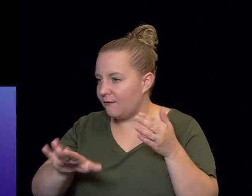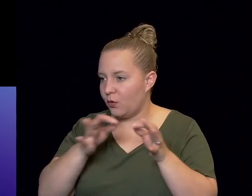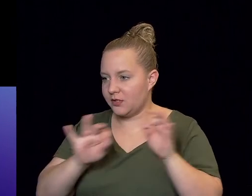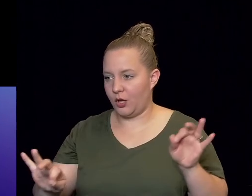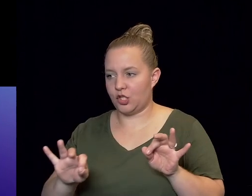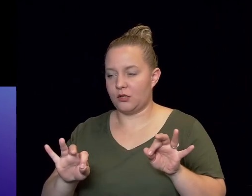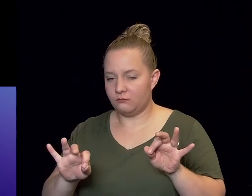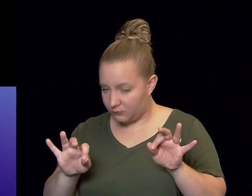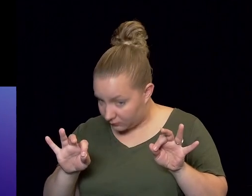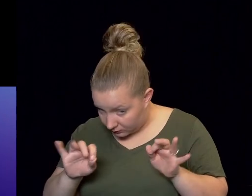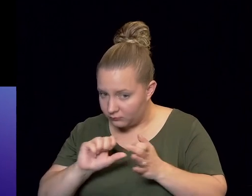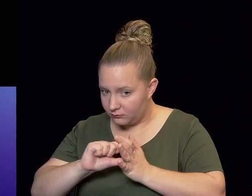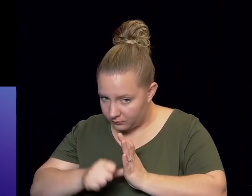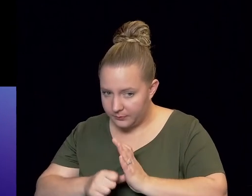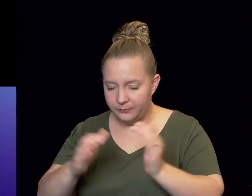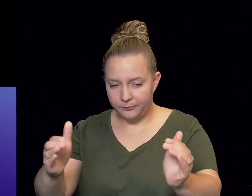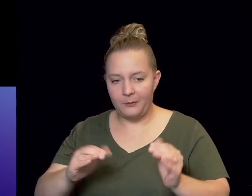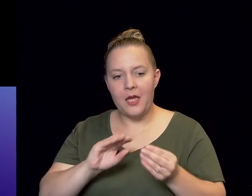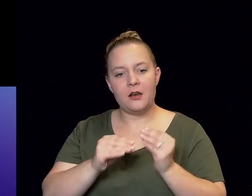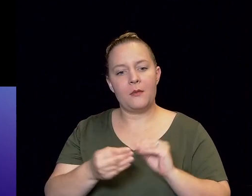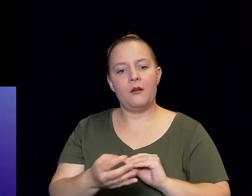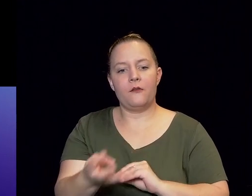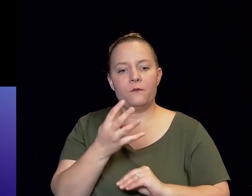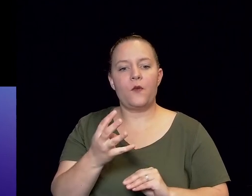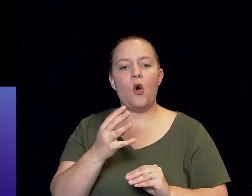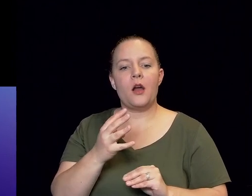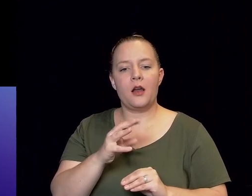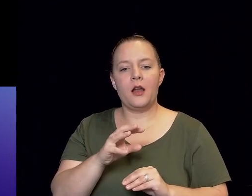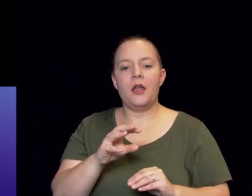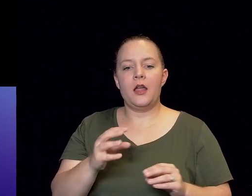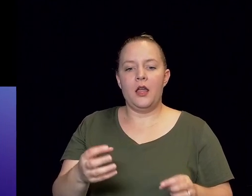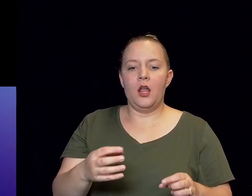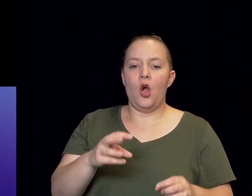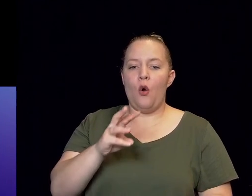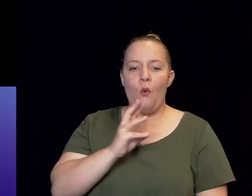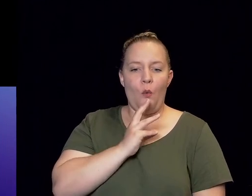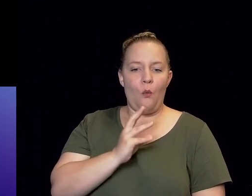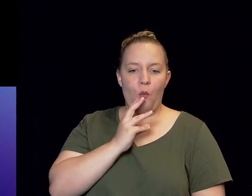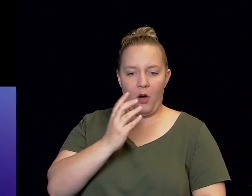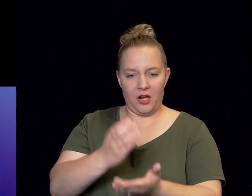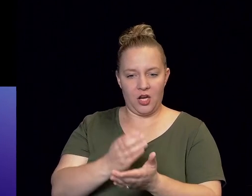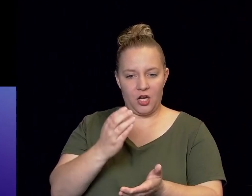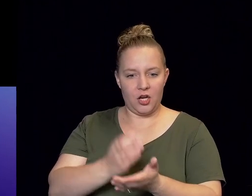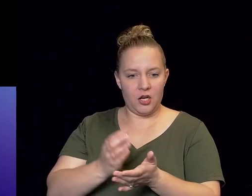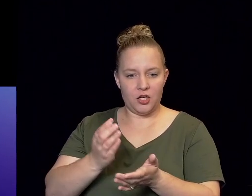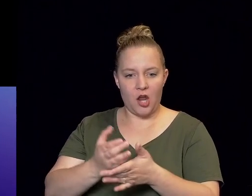one. 4 is the number of ounces in a water jug. Distributive evenly amongst 7 friends. So, w